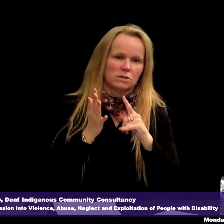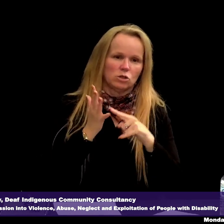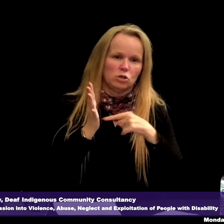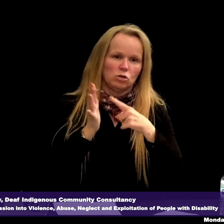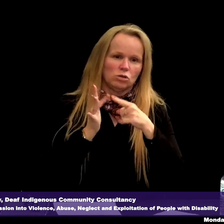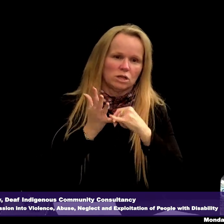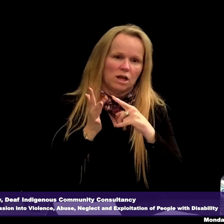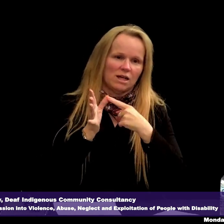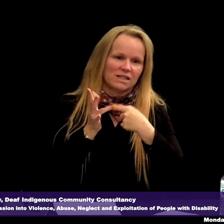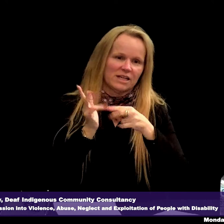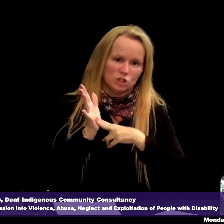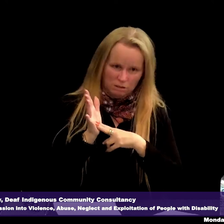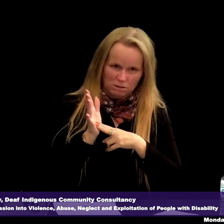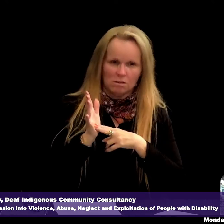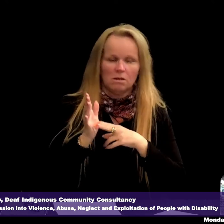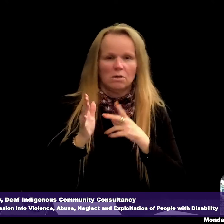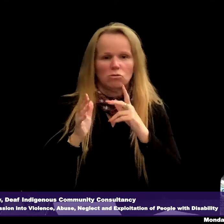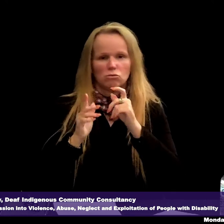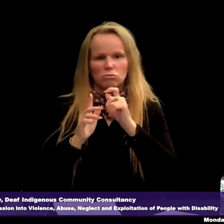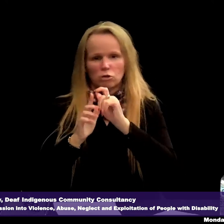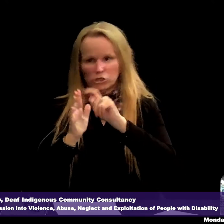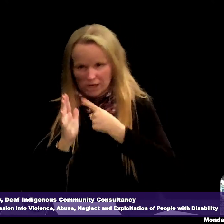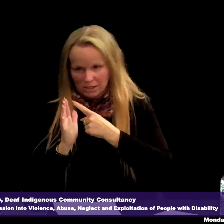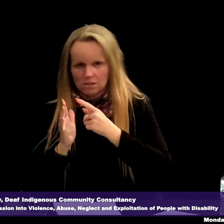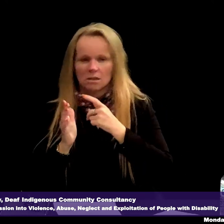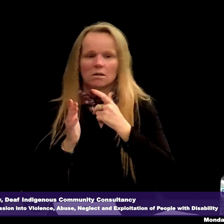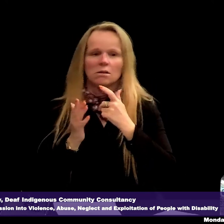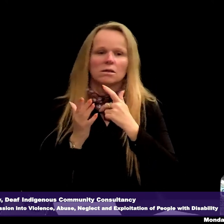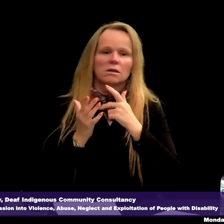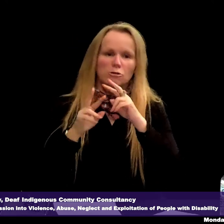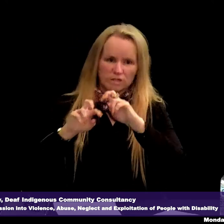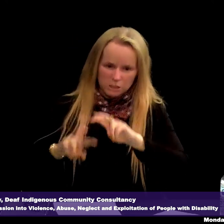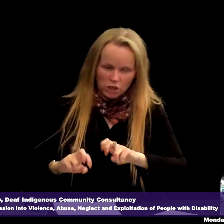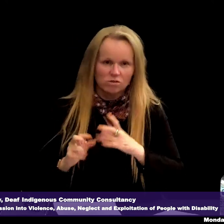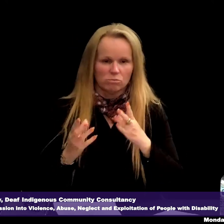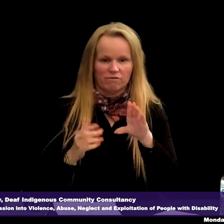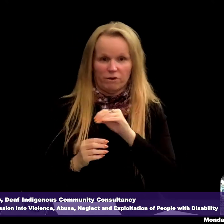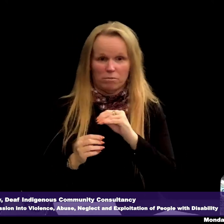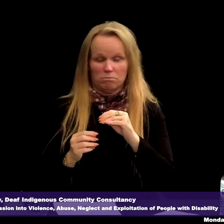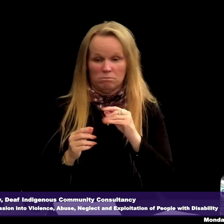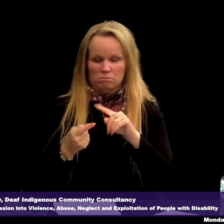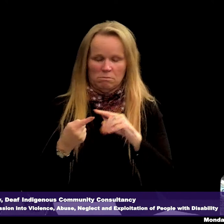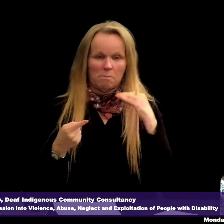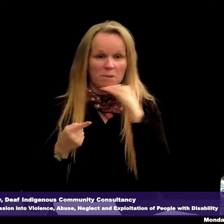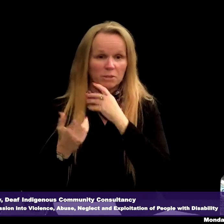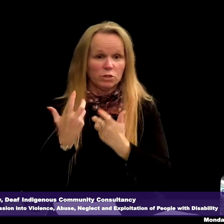distributed about the NDIS Utilisation Project and research being conducted from